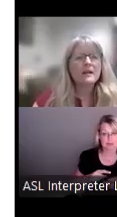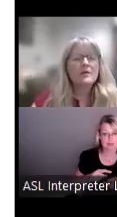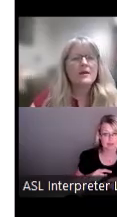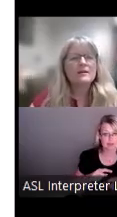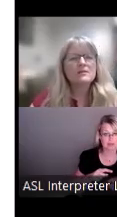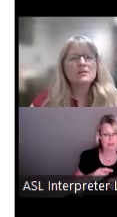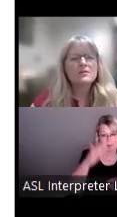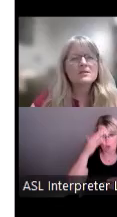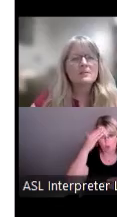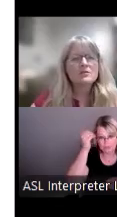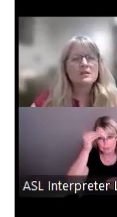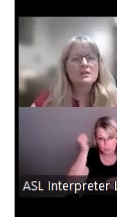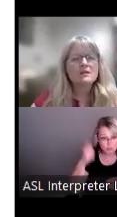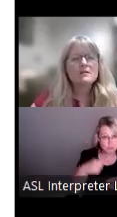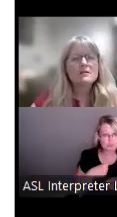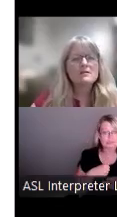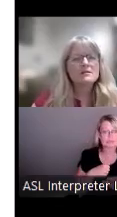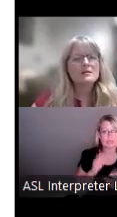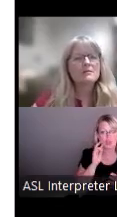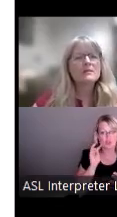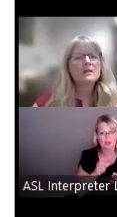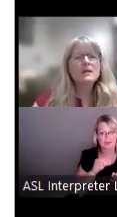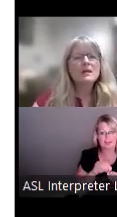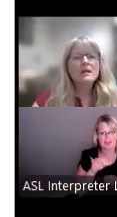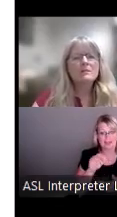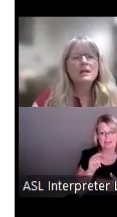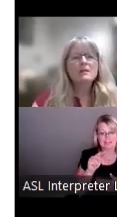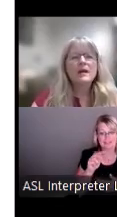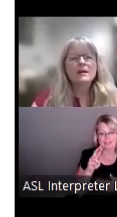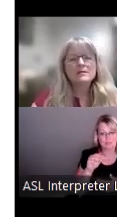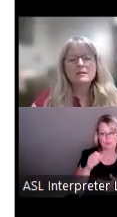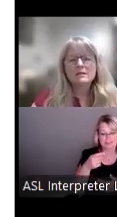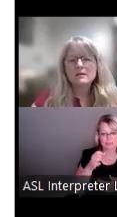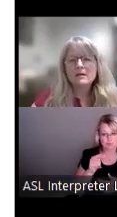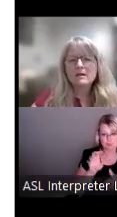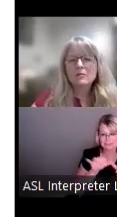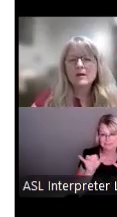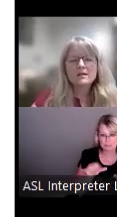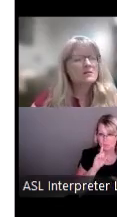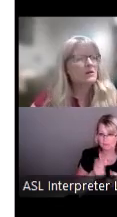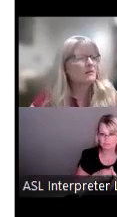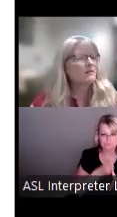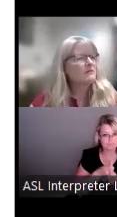at how that interoception system can be impacted when it's not